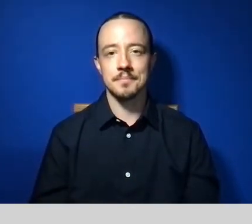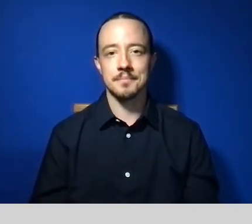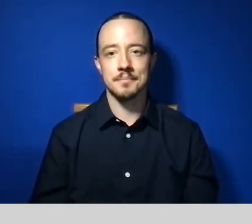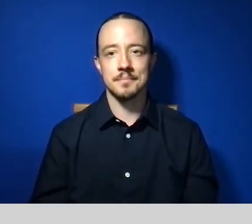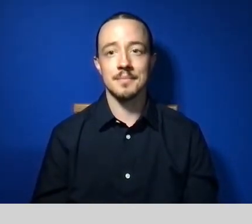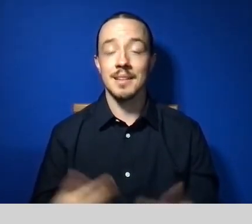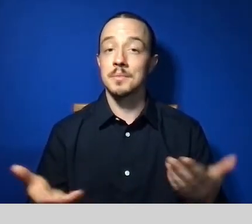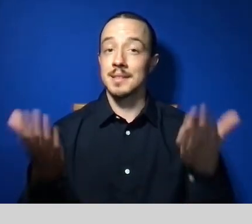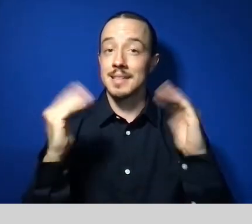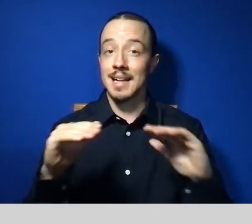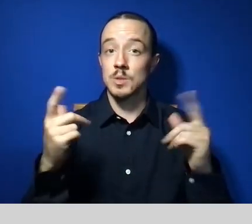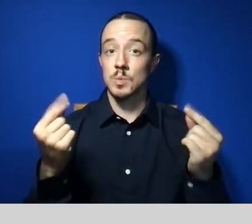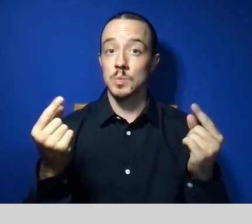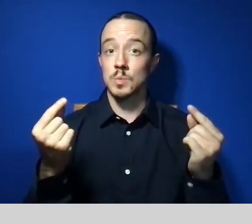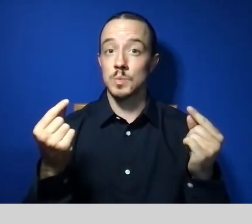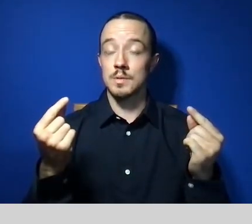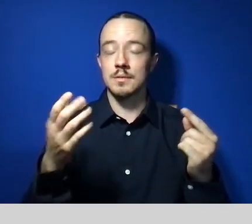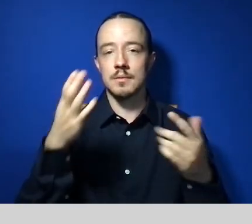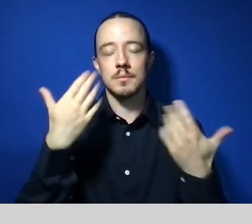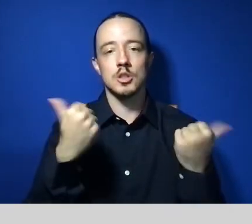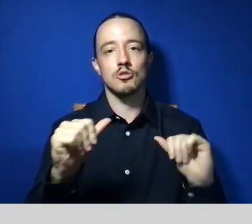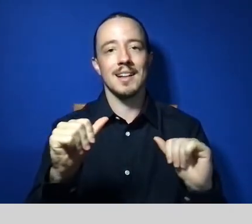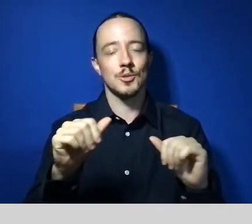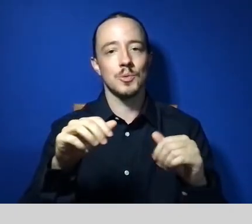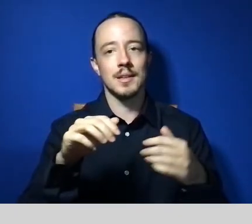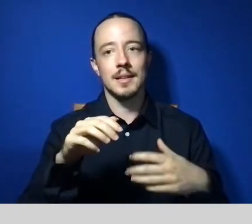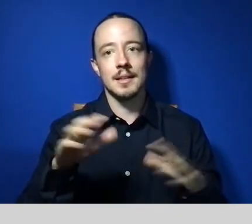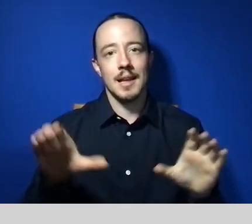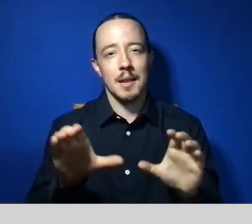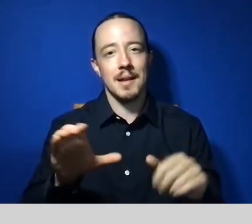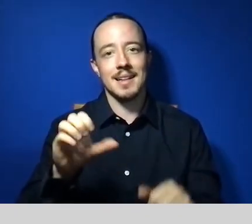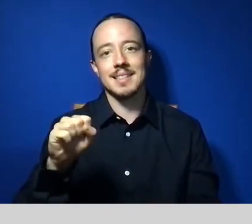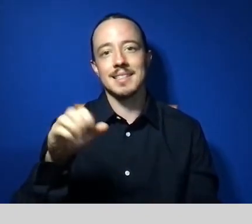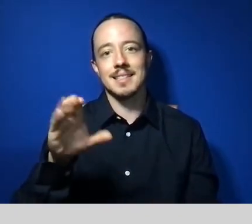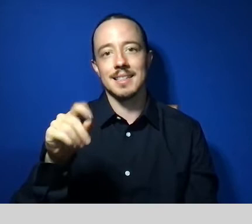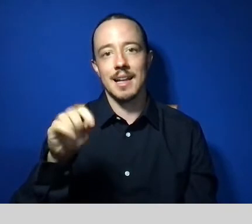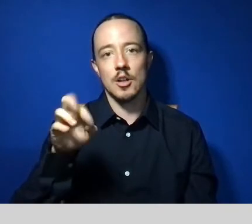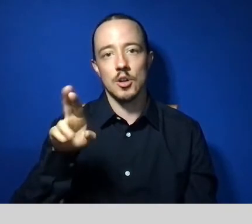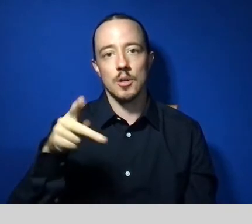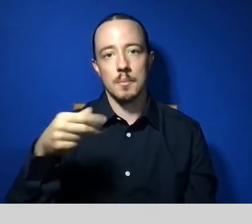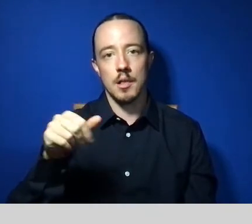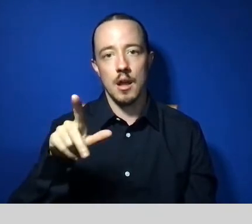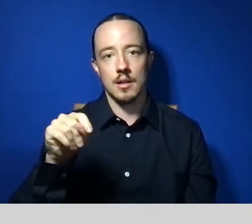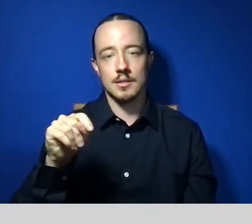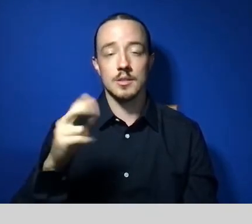The next thing that we're going to do is we're going to try an animated scatter plot using the COVID-19 data.